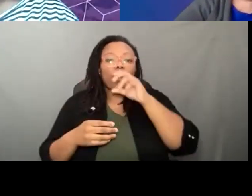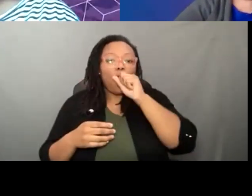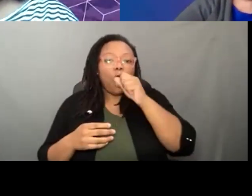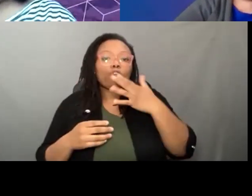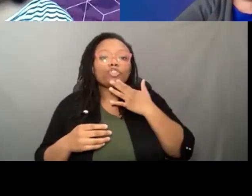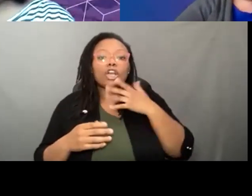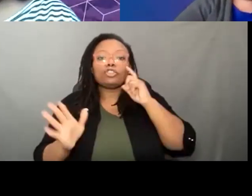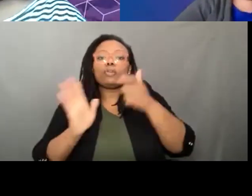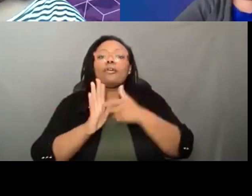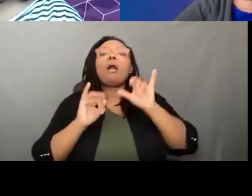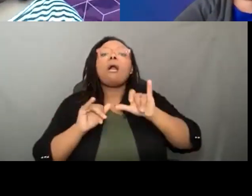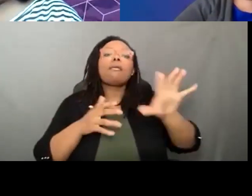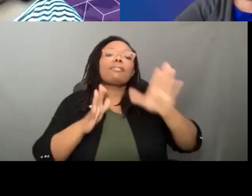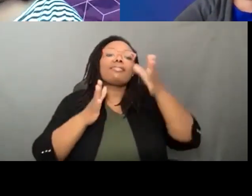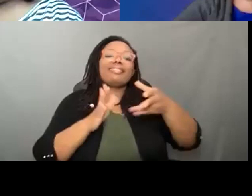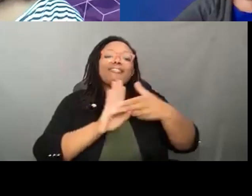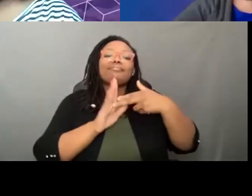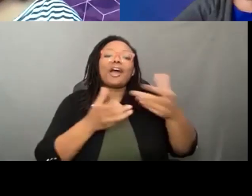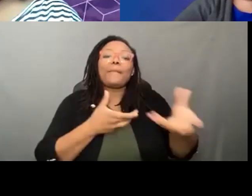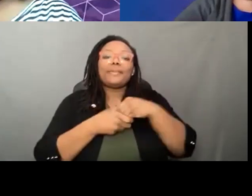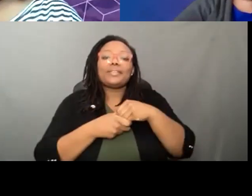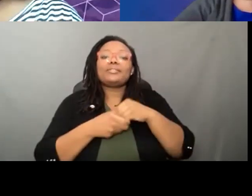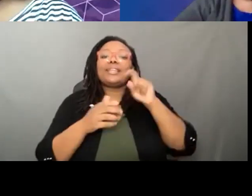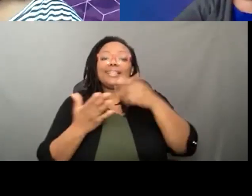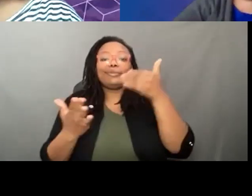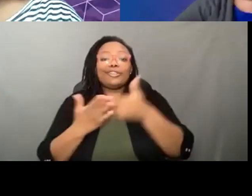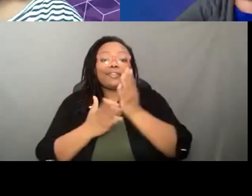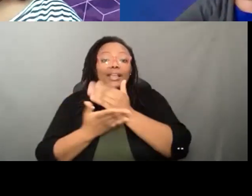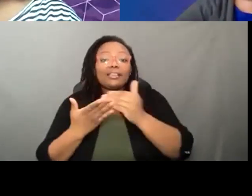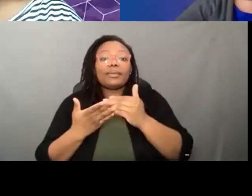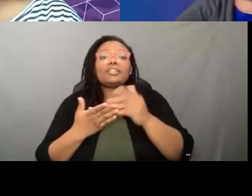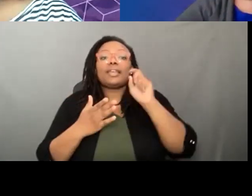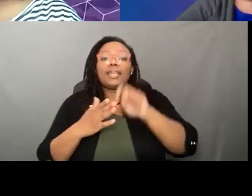And it has to be justified in your budget and definitely looked at by a program officer.